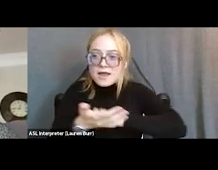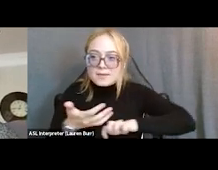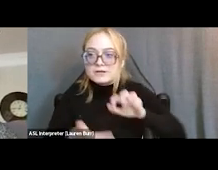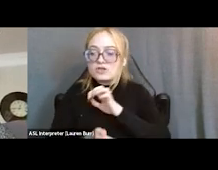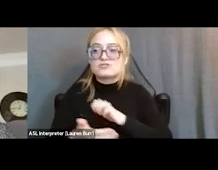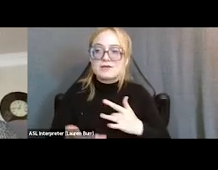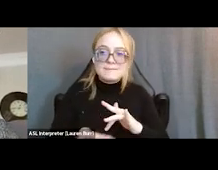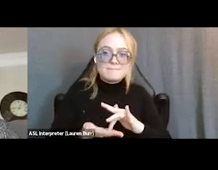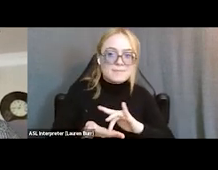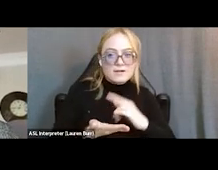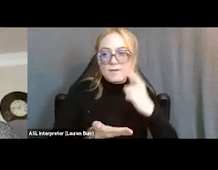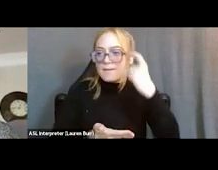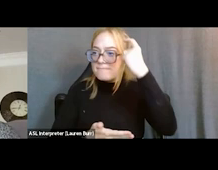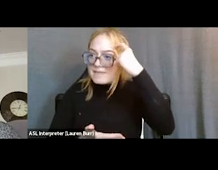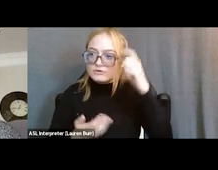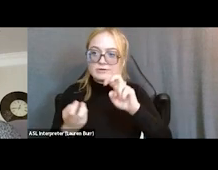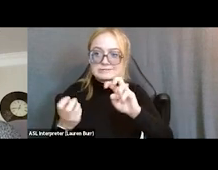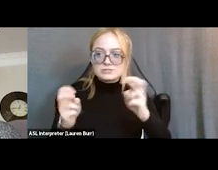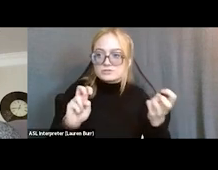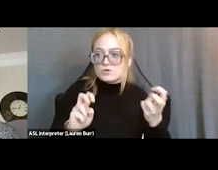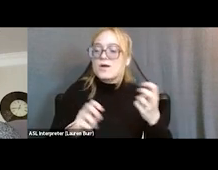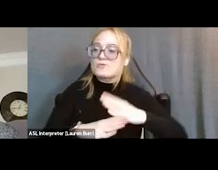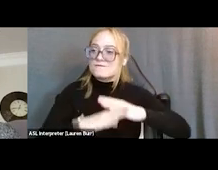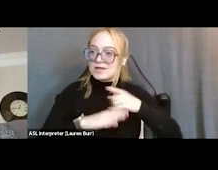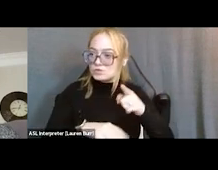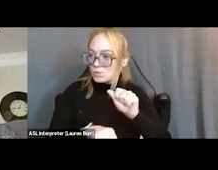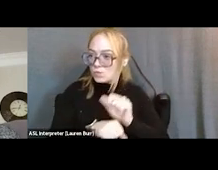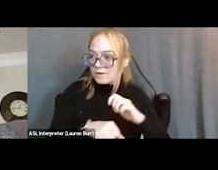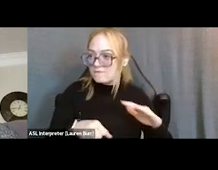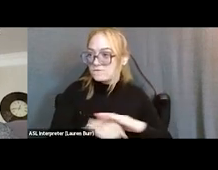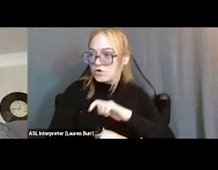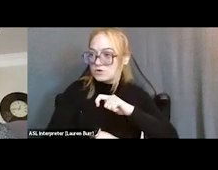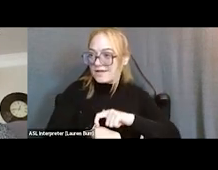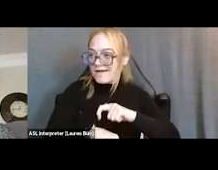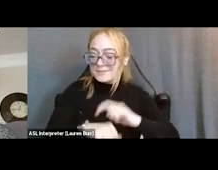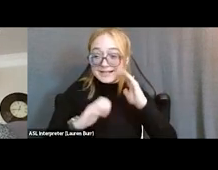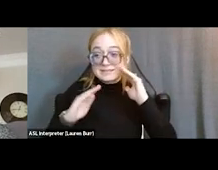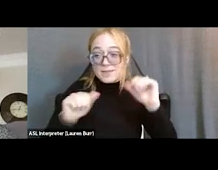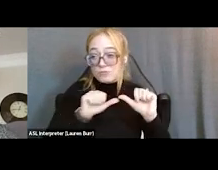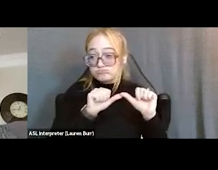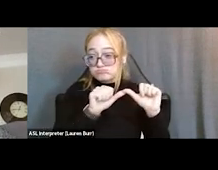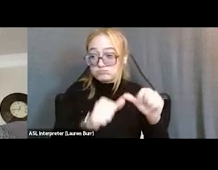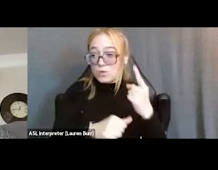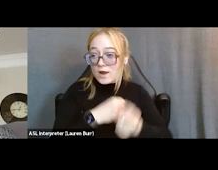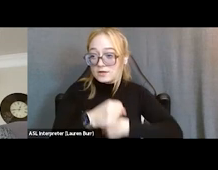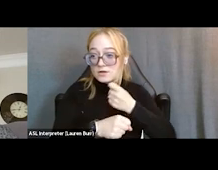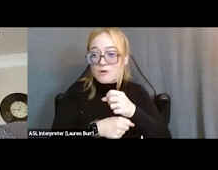working full-time and it's expected to last at least 12 months or results in deaths. Next slide please.